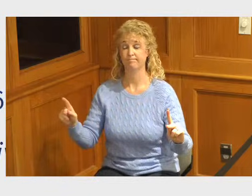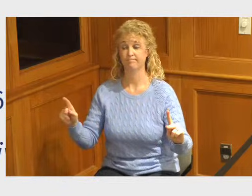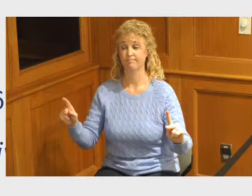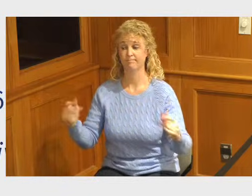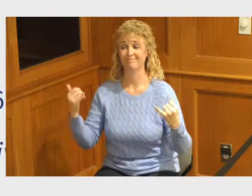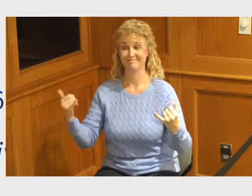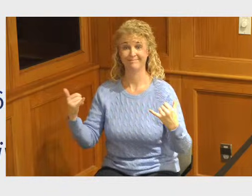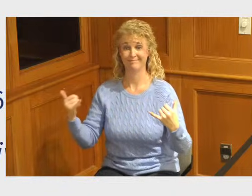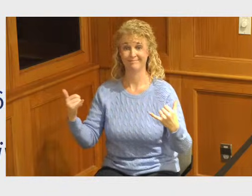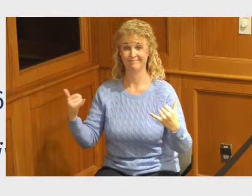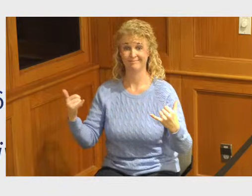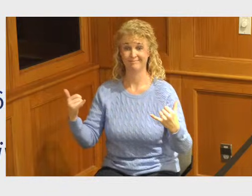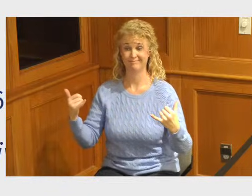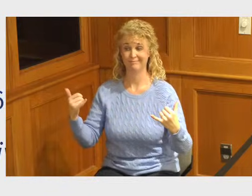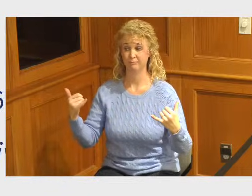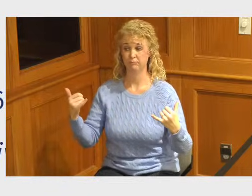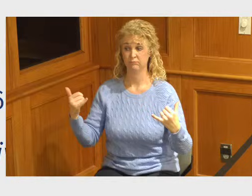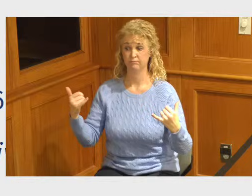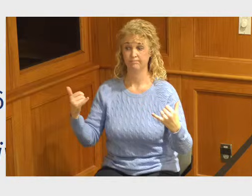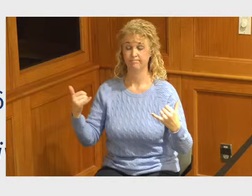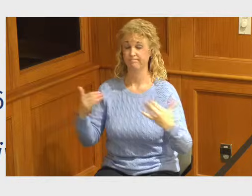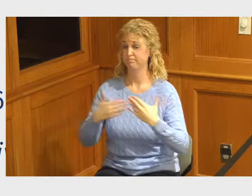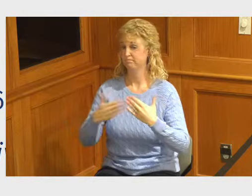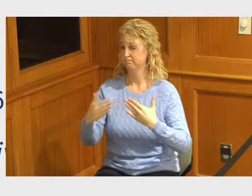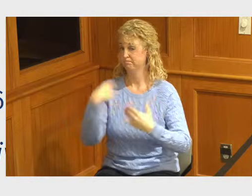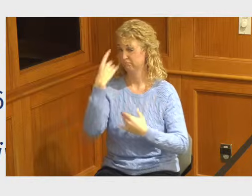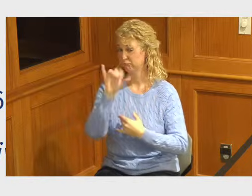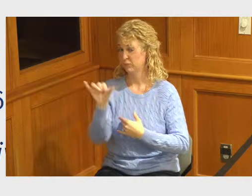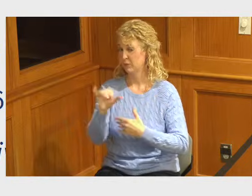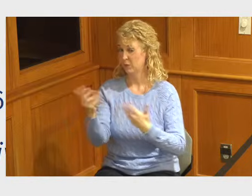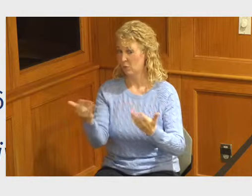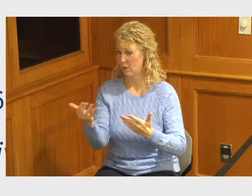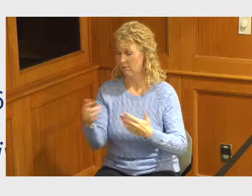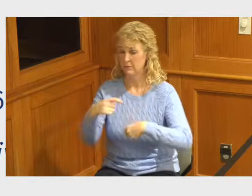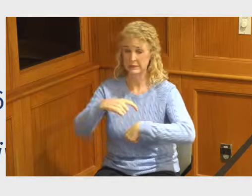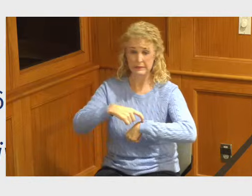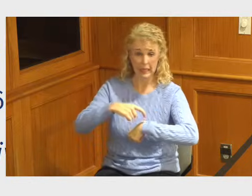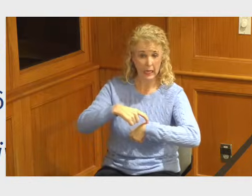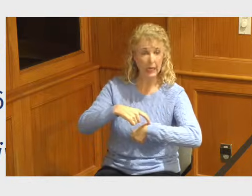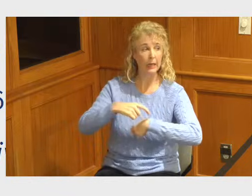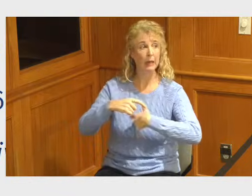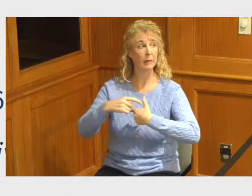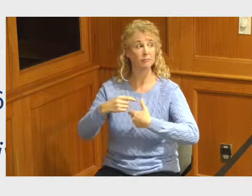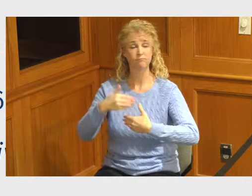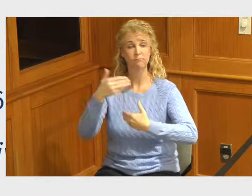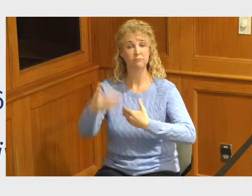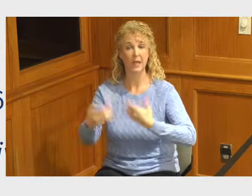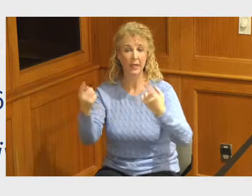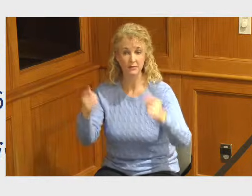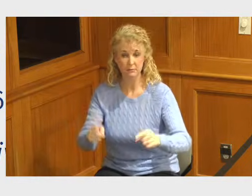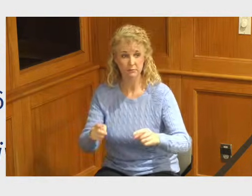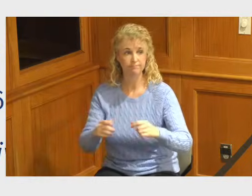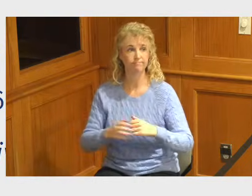Now, I want to talk about sort of where we are timewise, project pipeline, what's happening. Um,